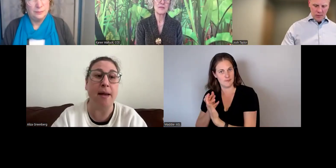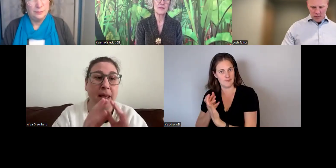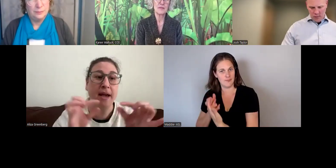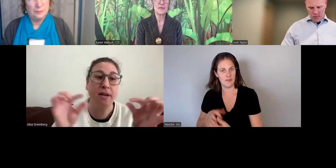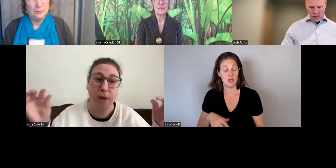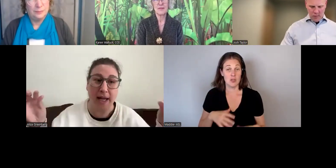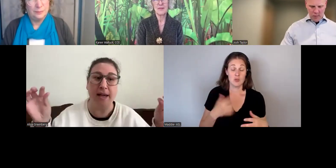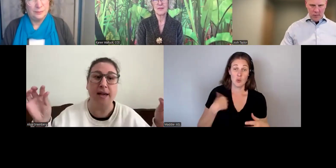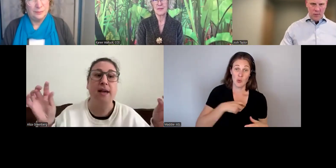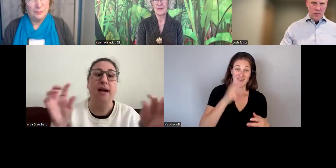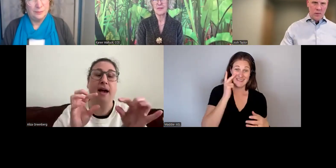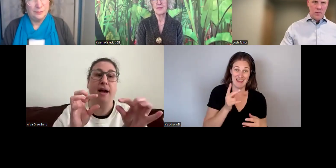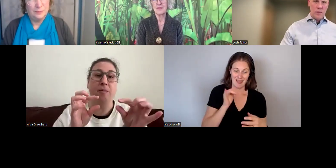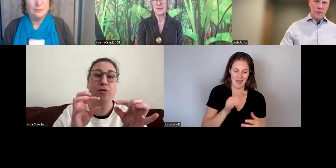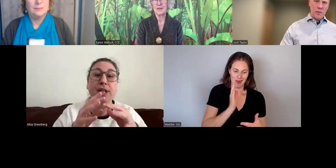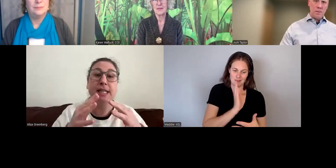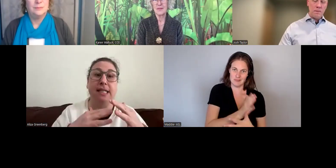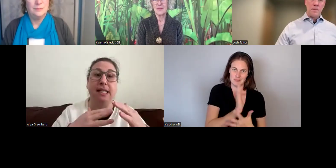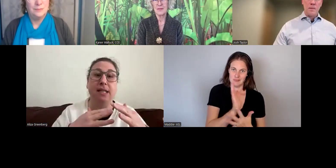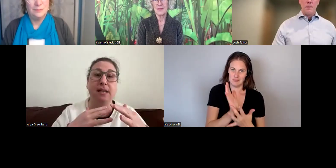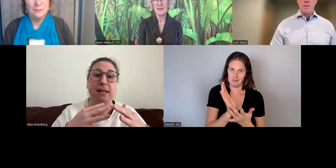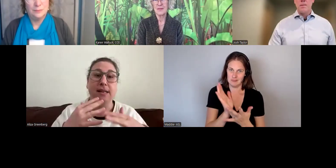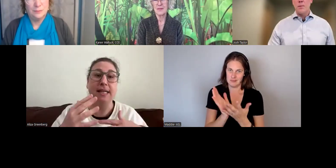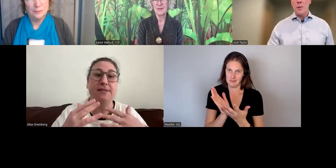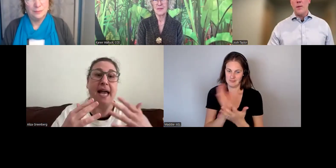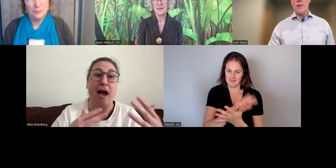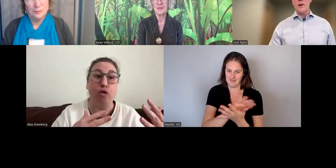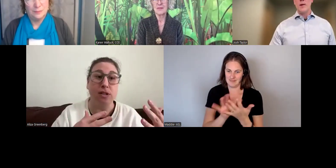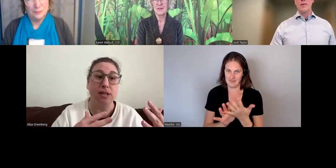that pathway really leaves out